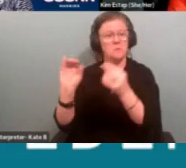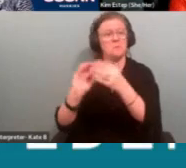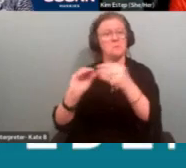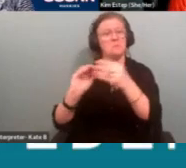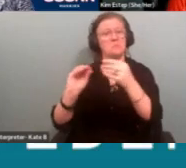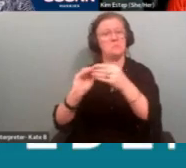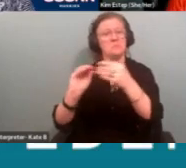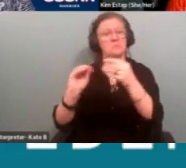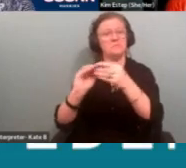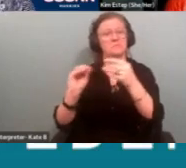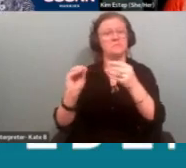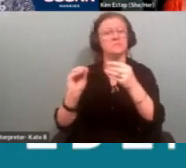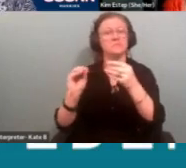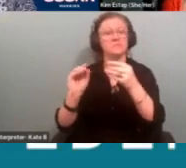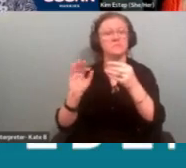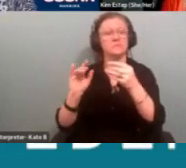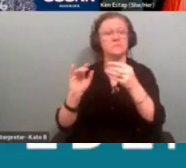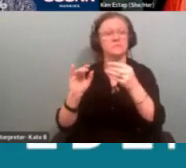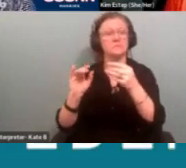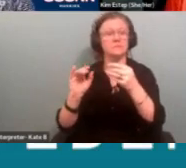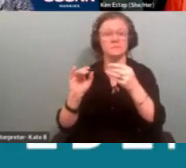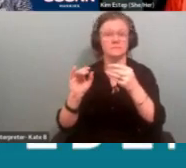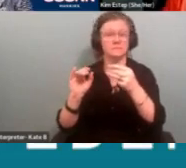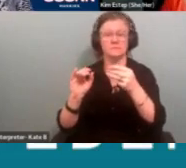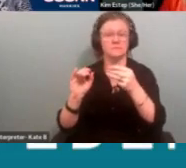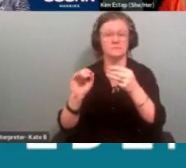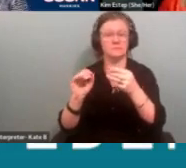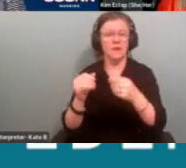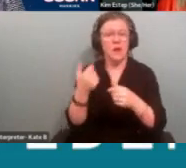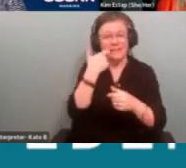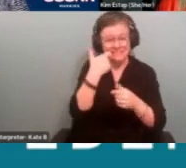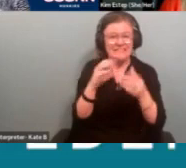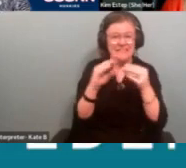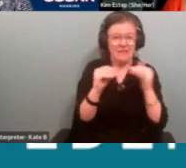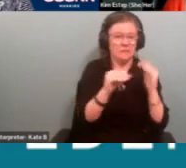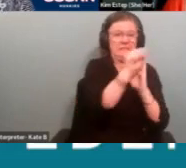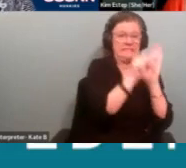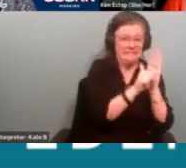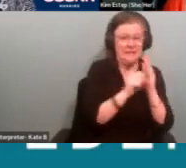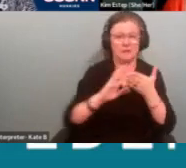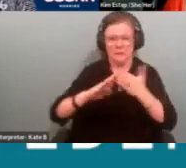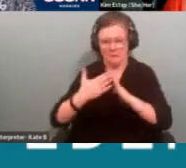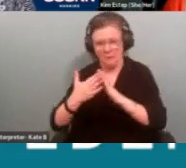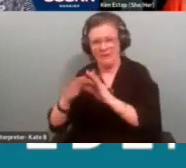little bit more about wraparound across those levels that you just heard about. Toni Donnelly: Thanks, Kim. One